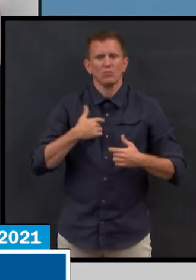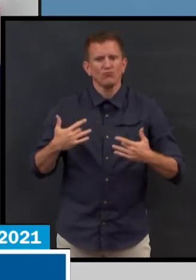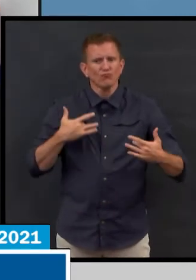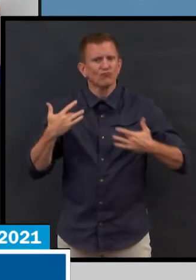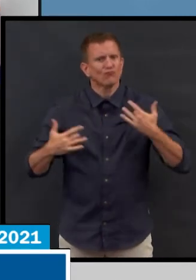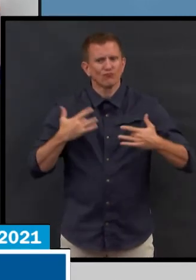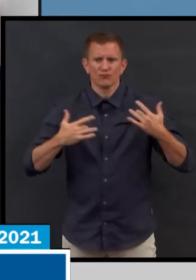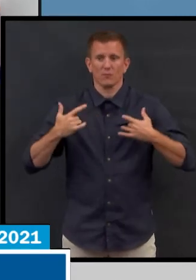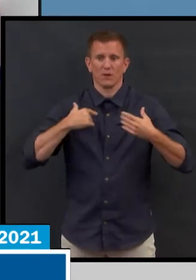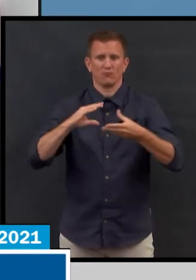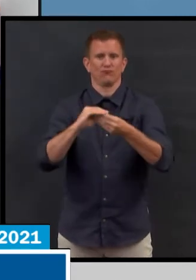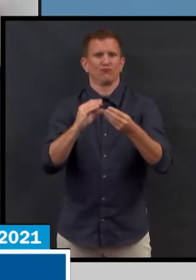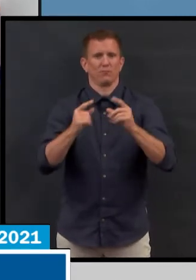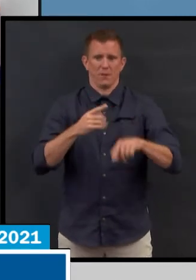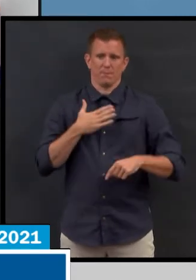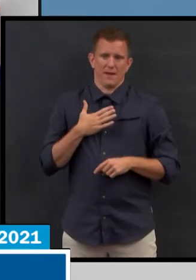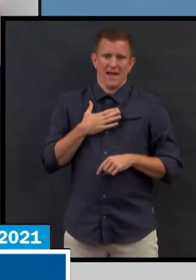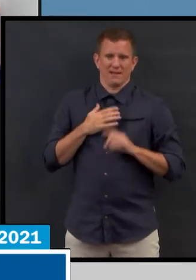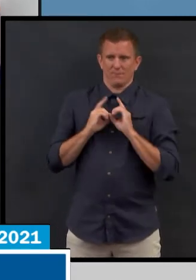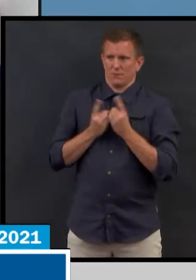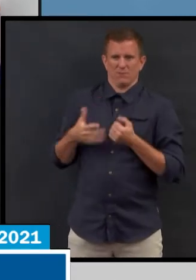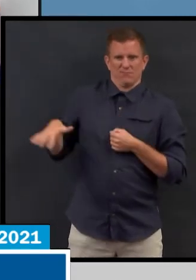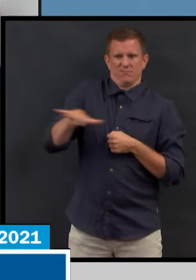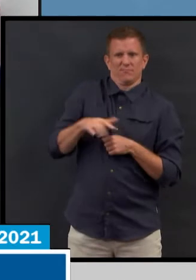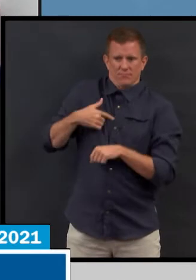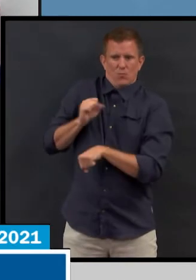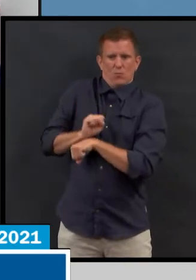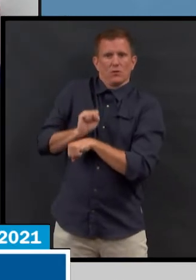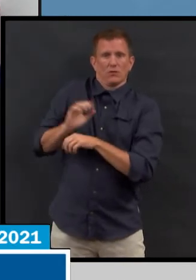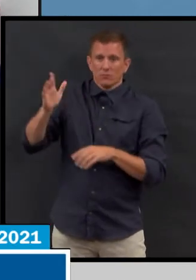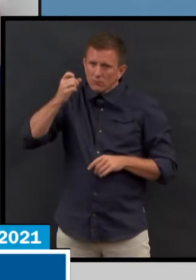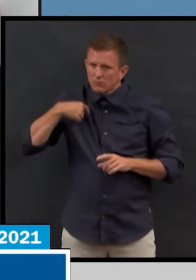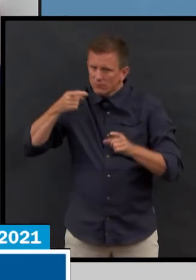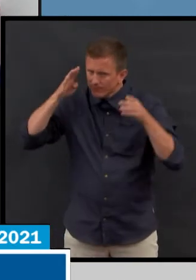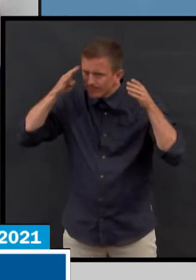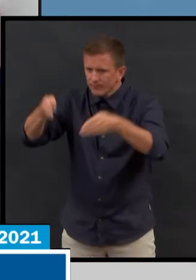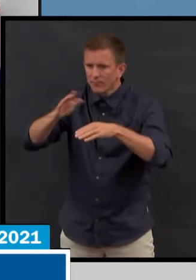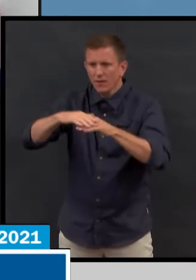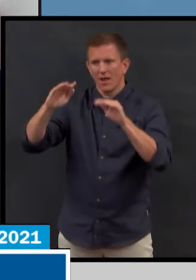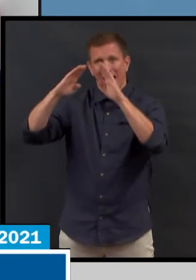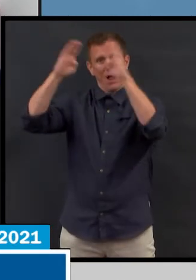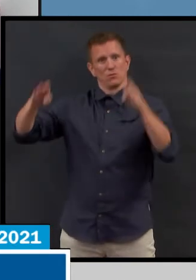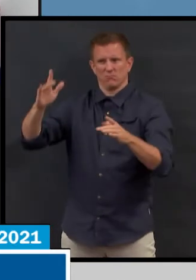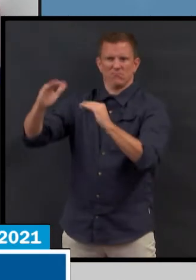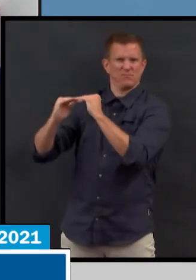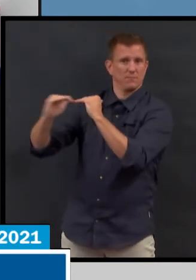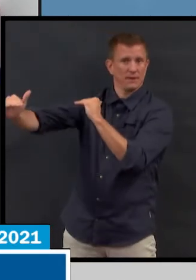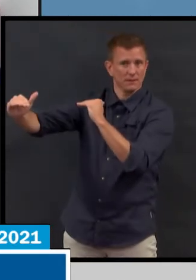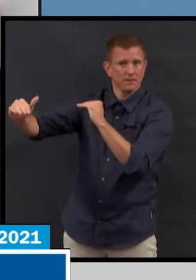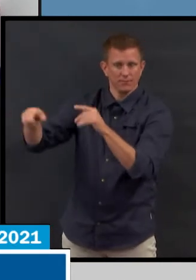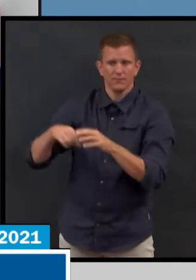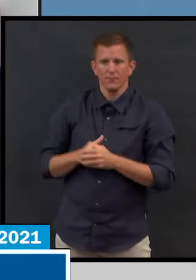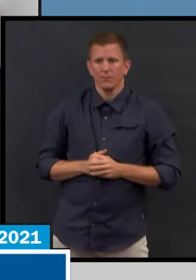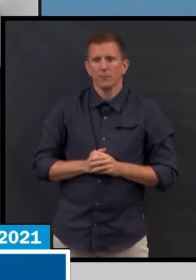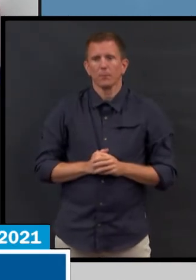of housing stability or as we call it for a short host and tonight i want to start right off with